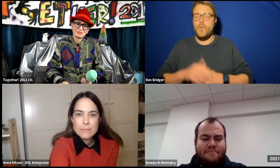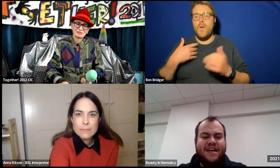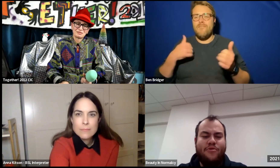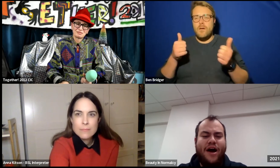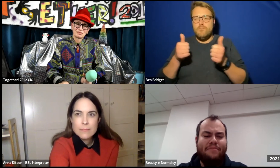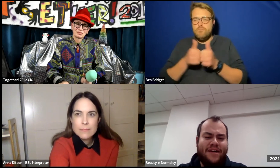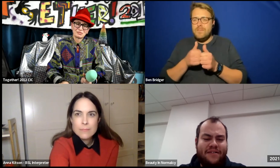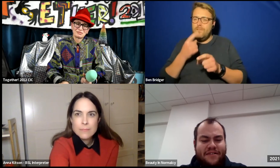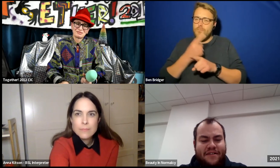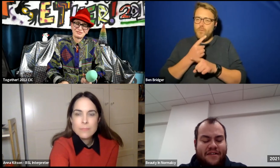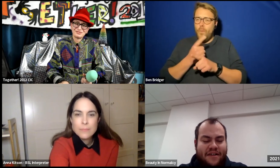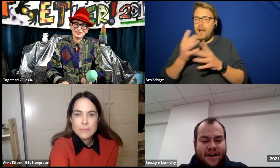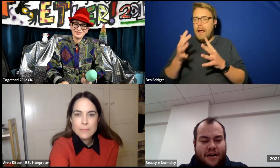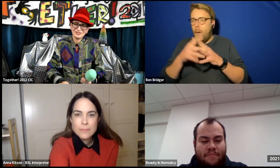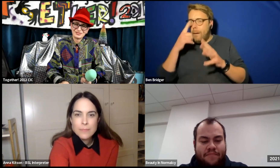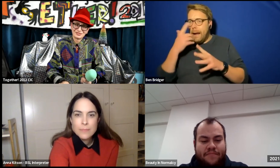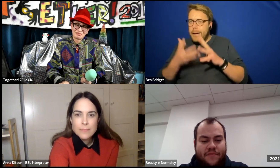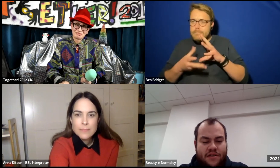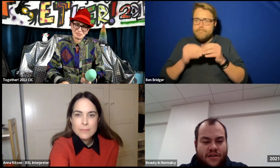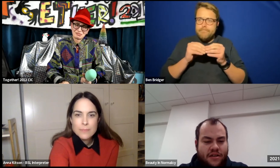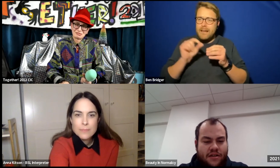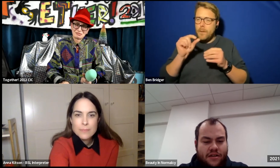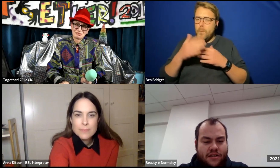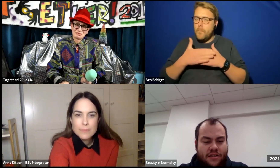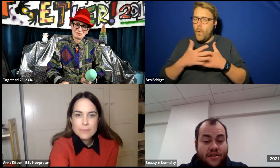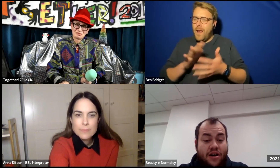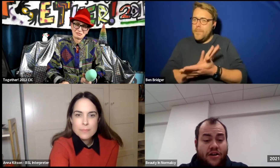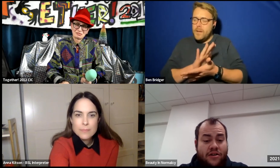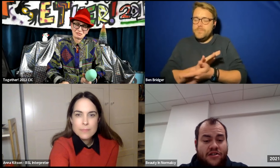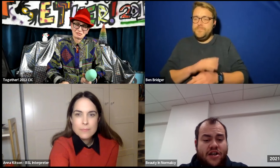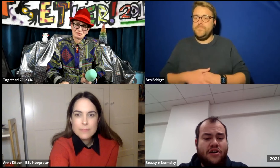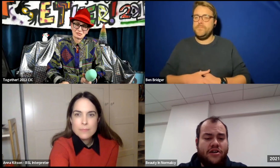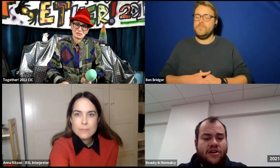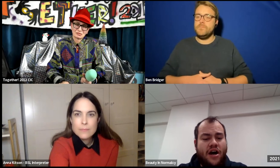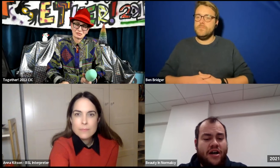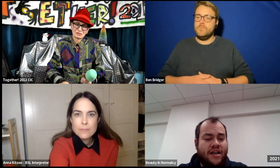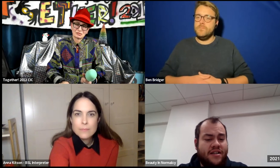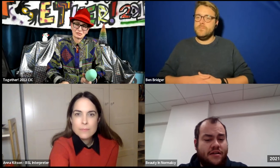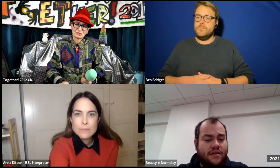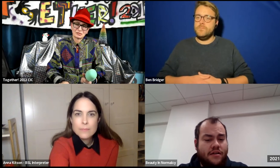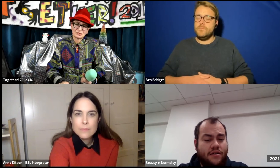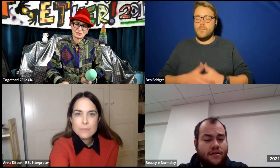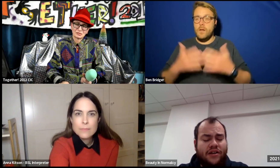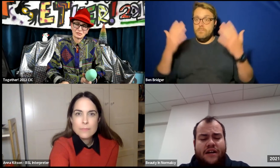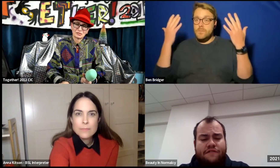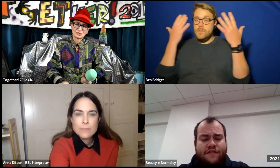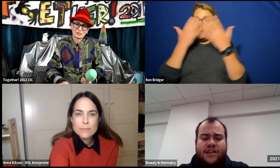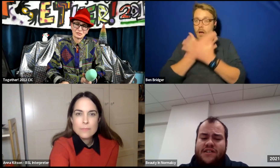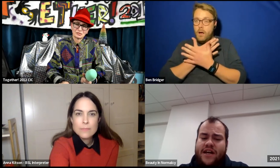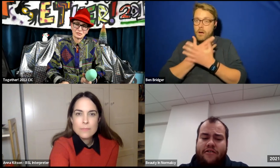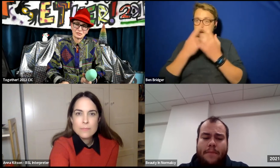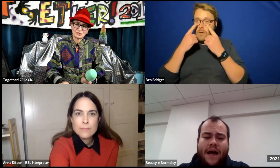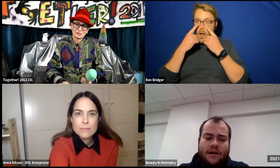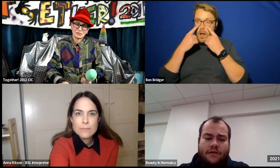make it a bit more happy. Dark and sunken eyes, undead staring back through